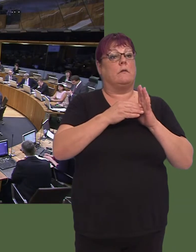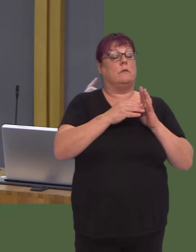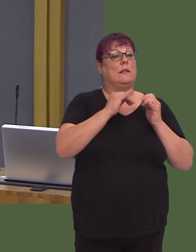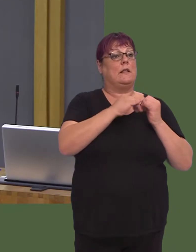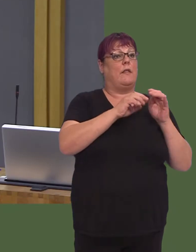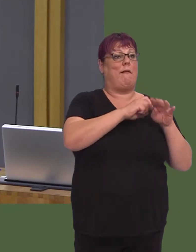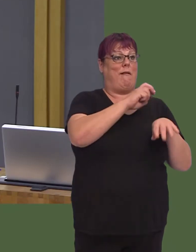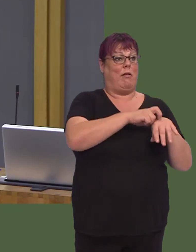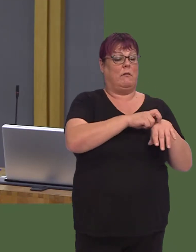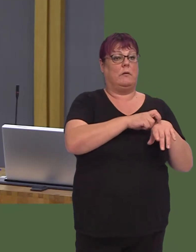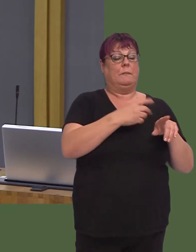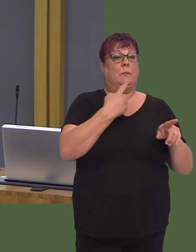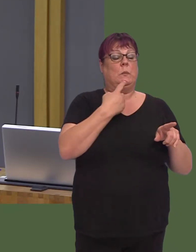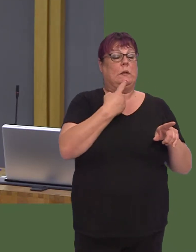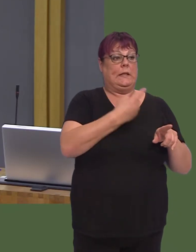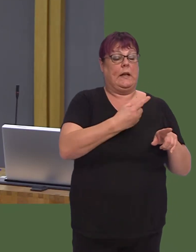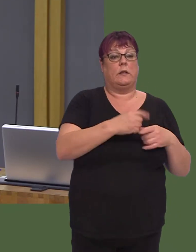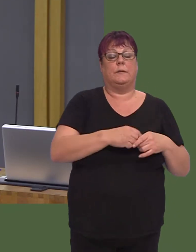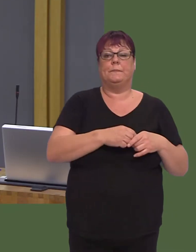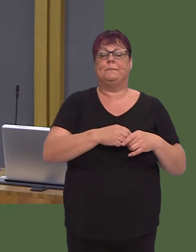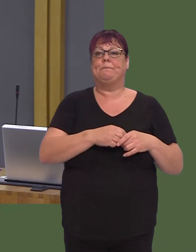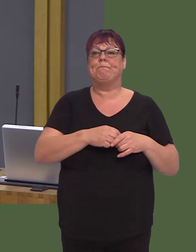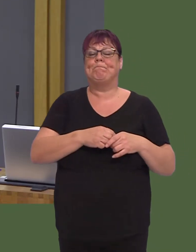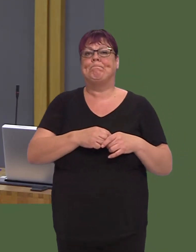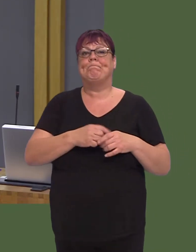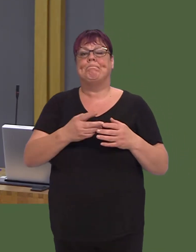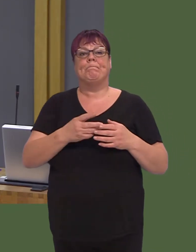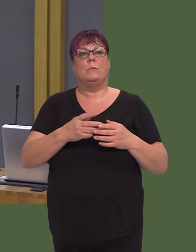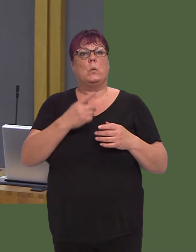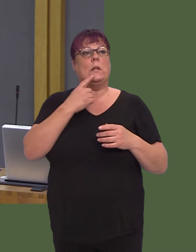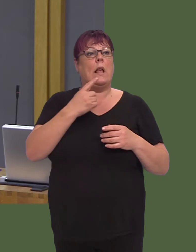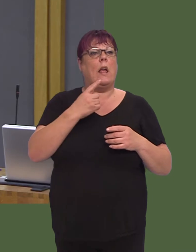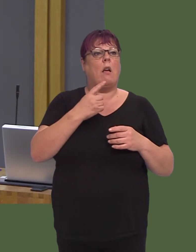Minister of the Republic of Ireland, Simon Coveney, said that it was ridiculous to argue